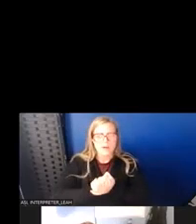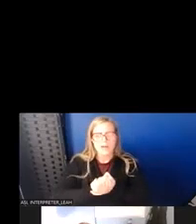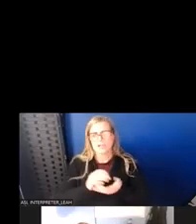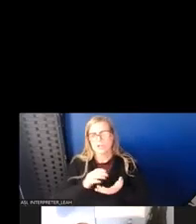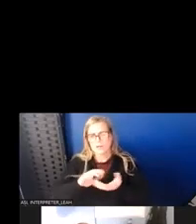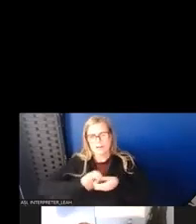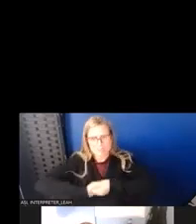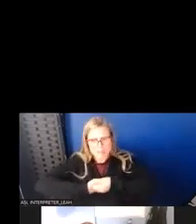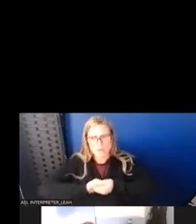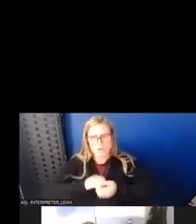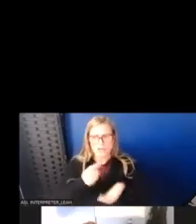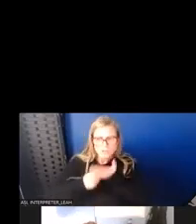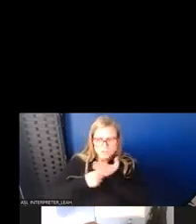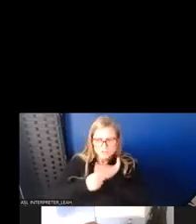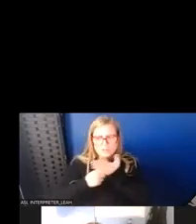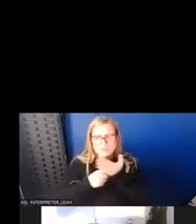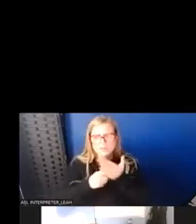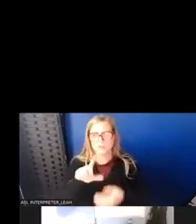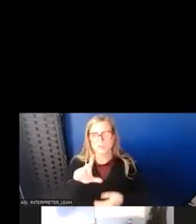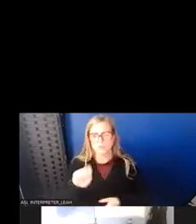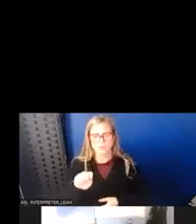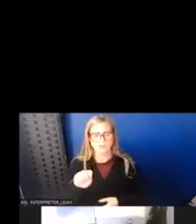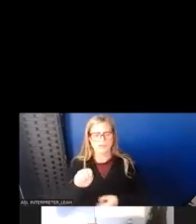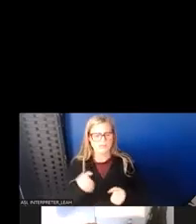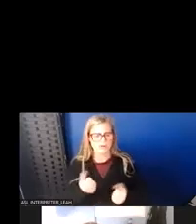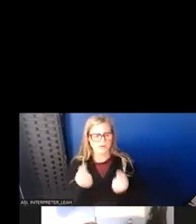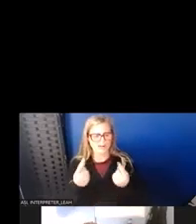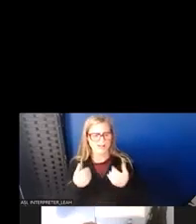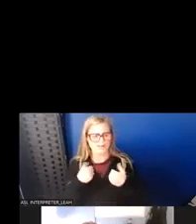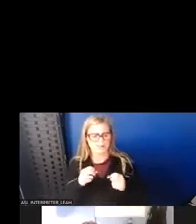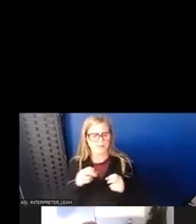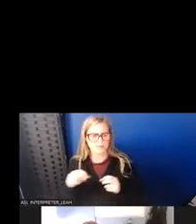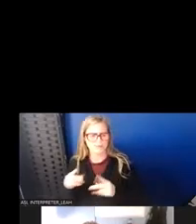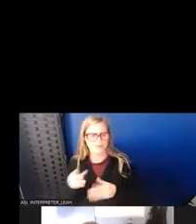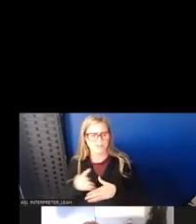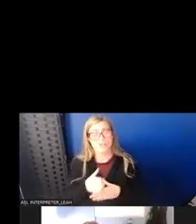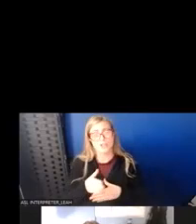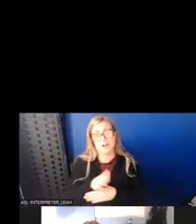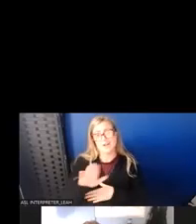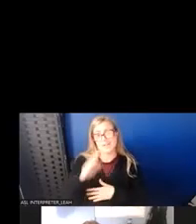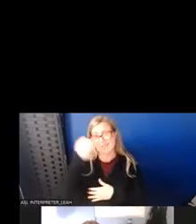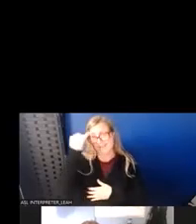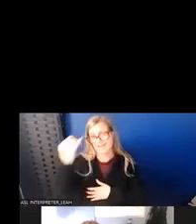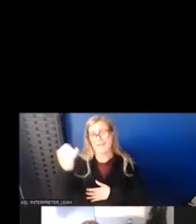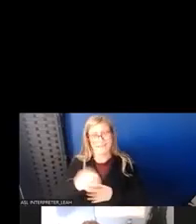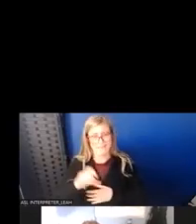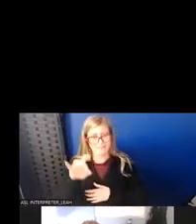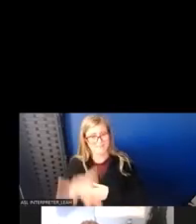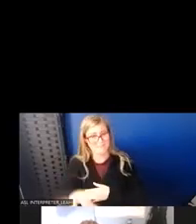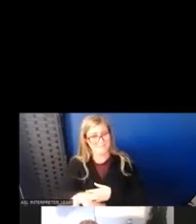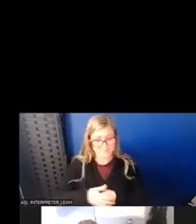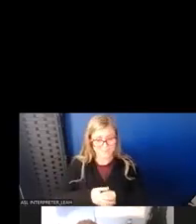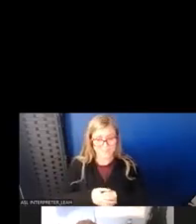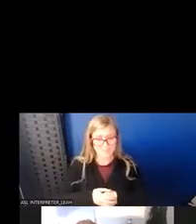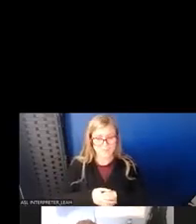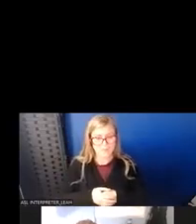an opportunity to share their ideas. We also really want to make sure that we use most of the time for